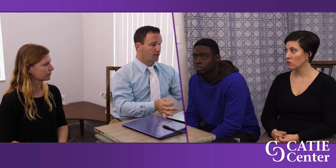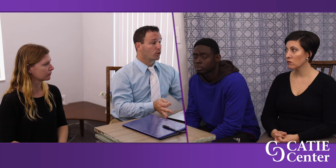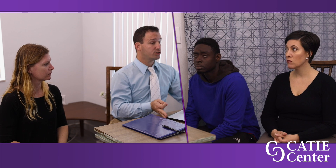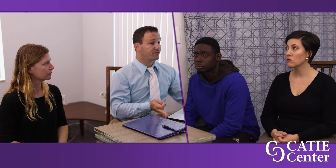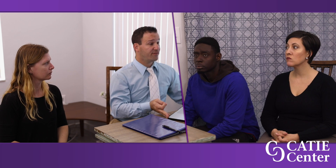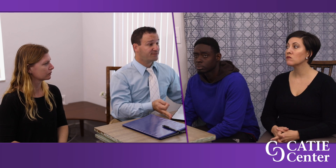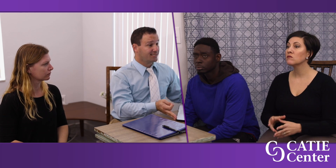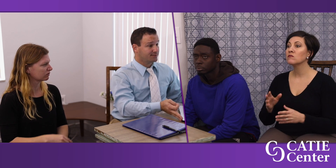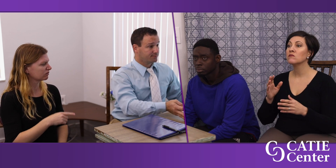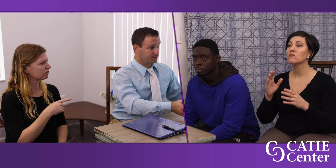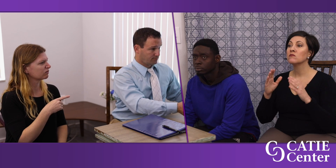And question 15.